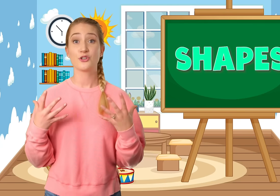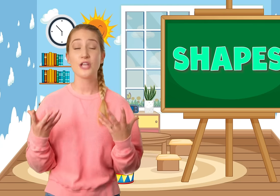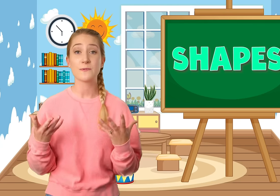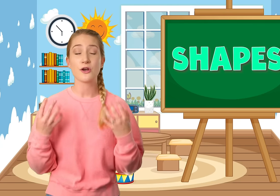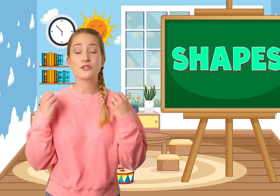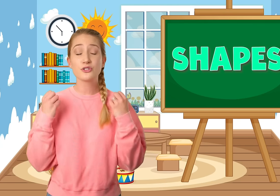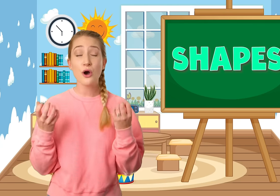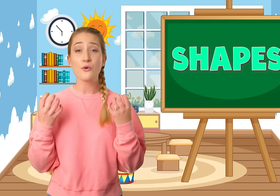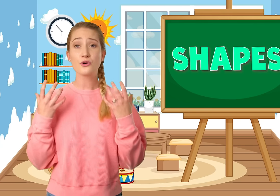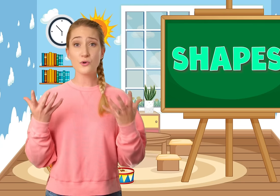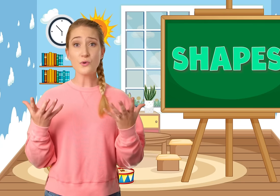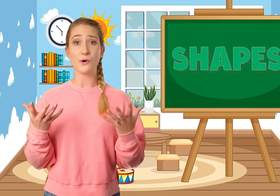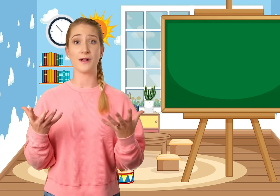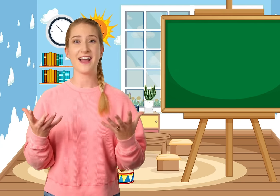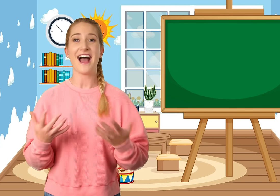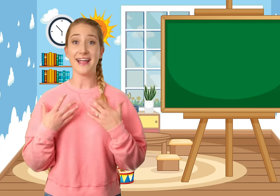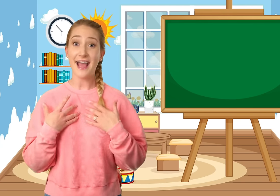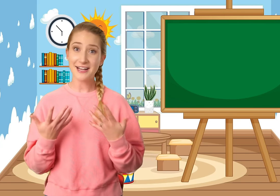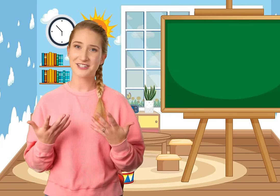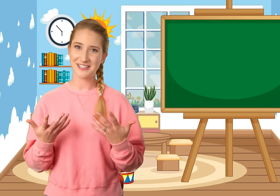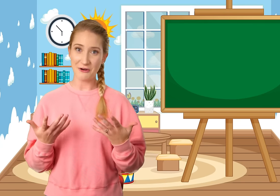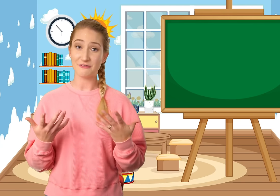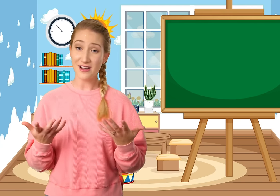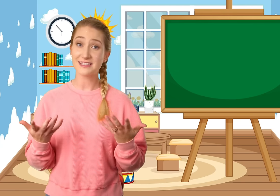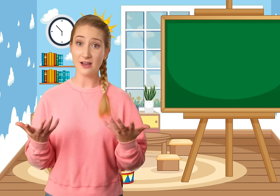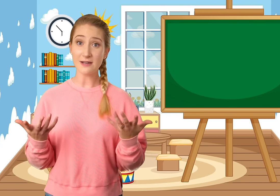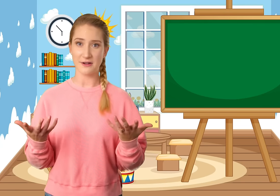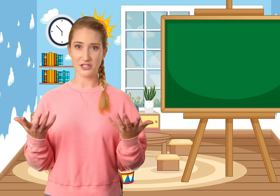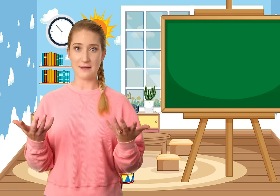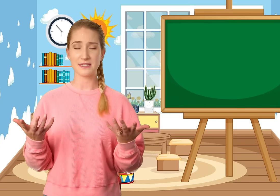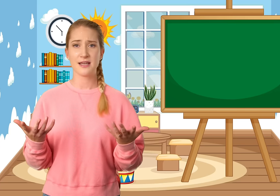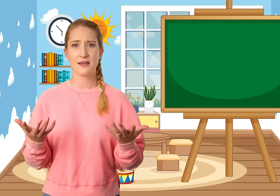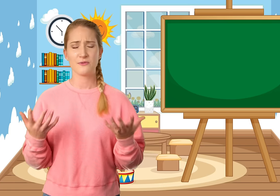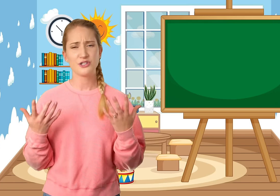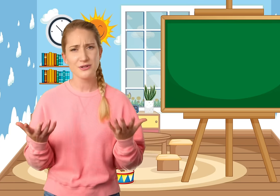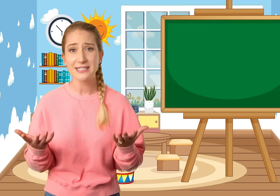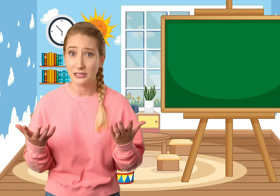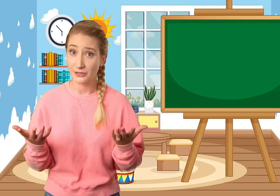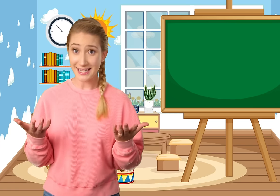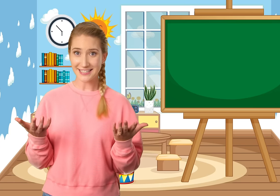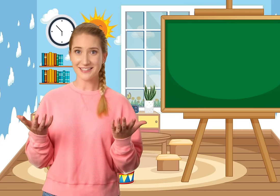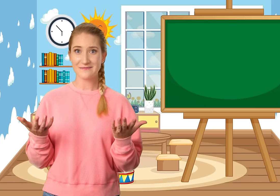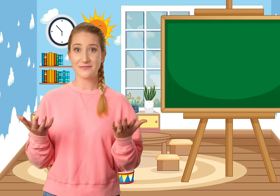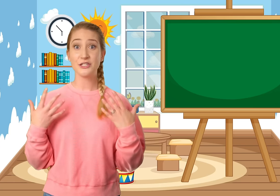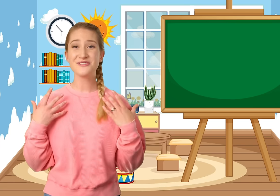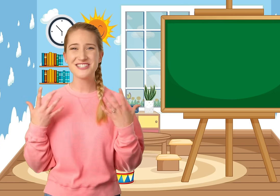Shapes are so cool! I actually know a fun song about shapes. Would you like to learn it? You do?